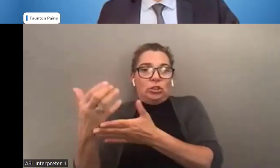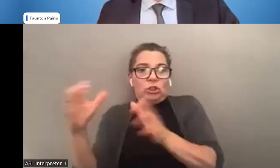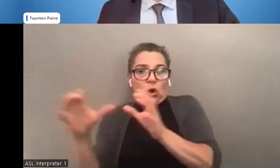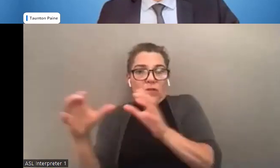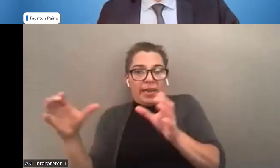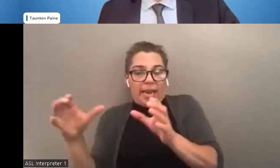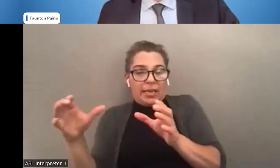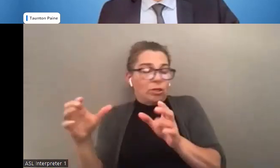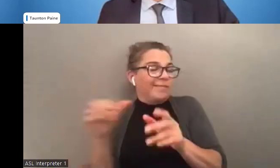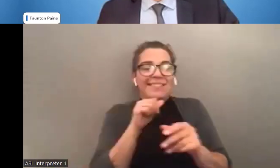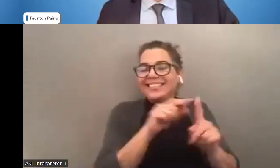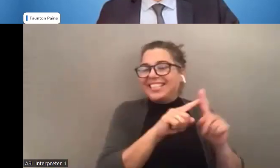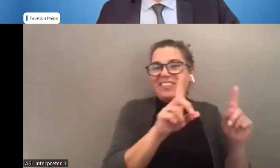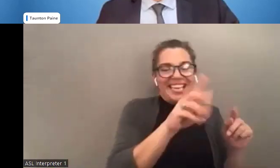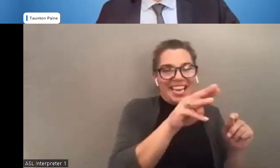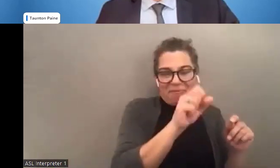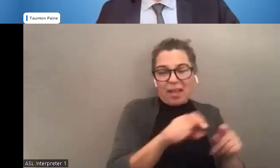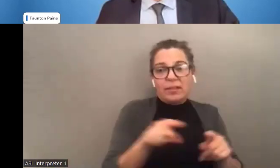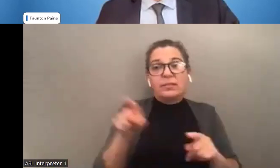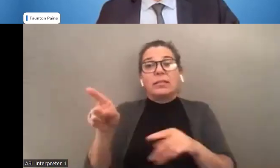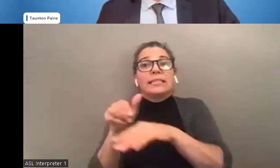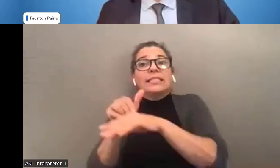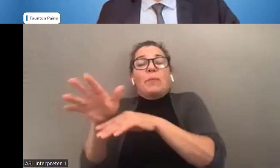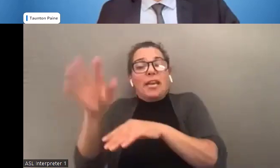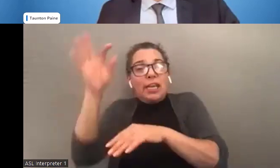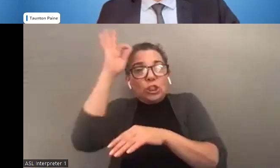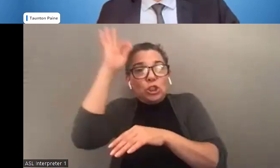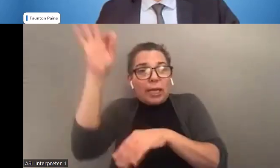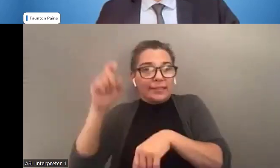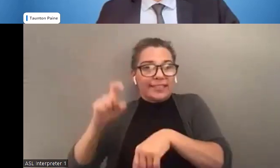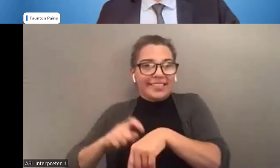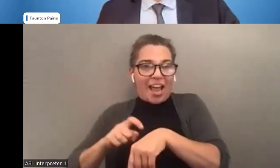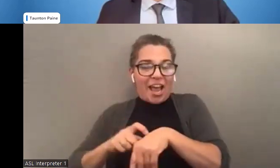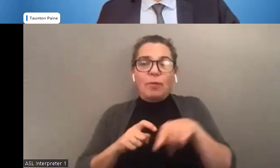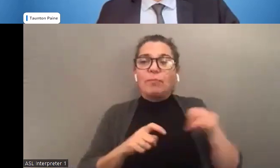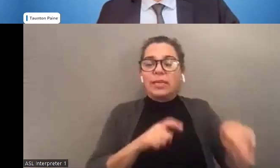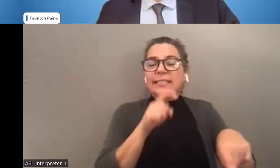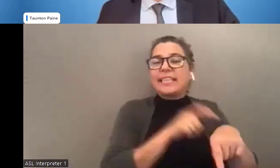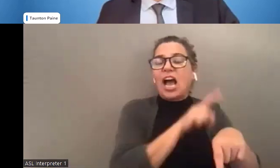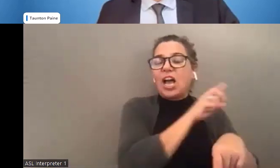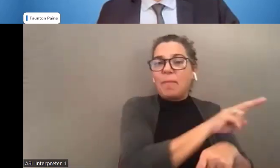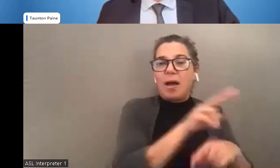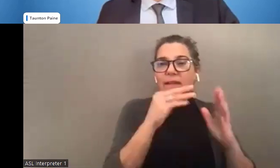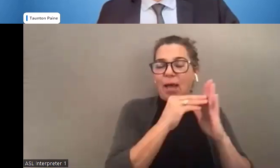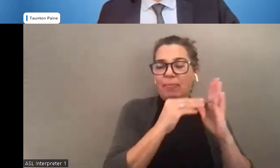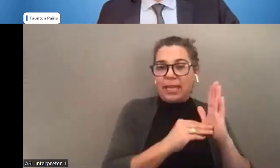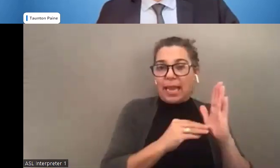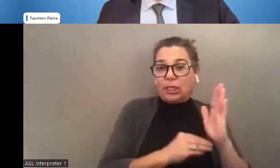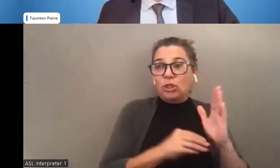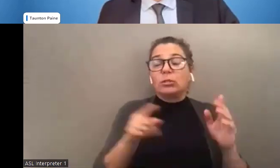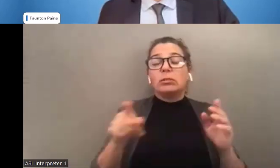the institution's reasons are submitted just in time, the DMS plans are submitted at the time of application - the institutional certification is explicitly